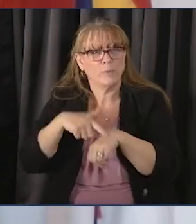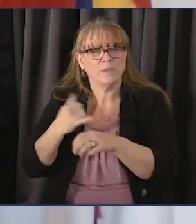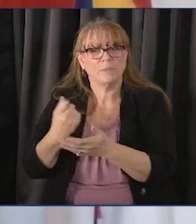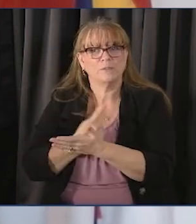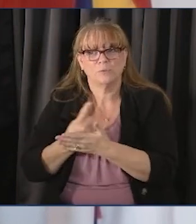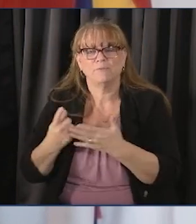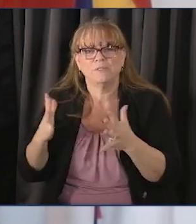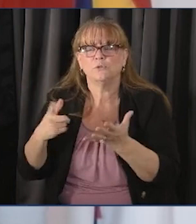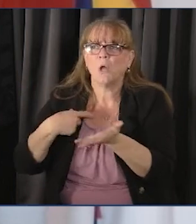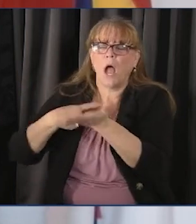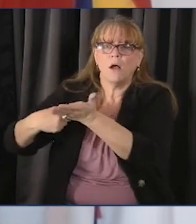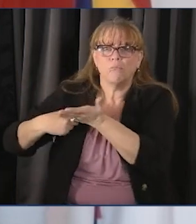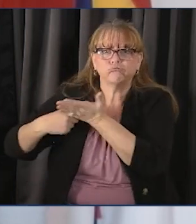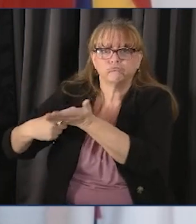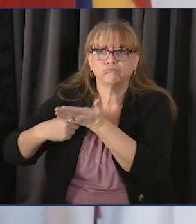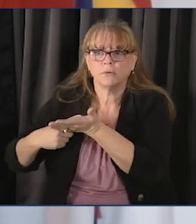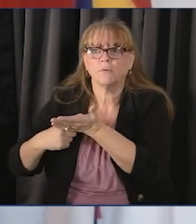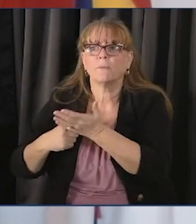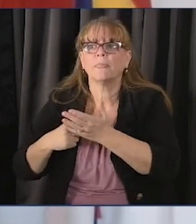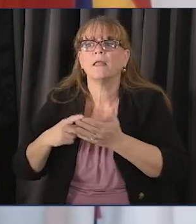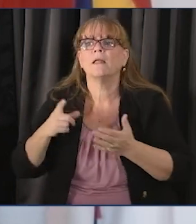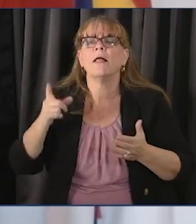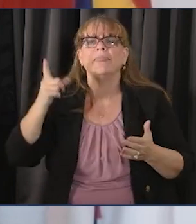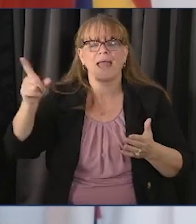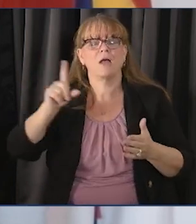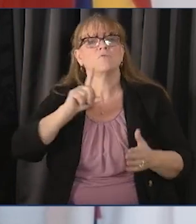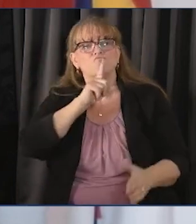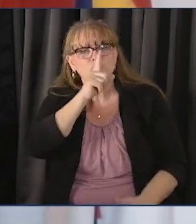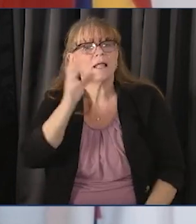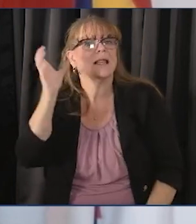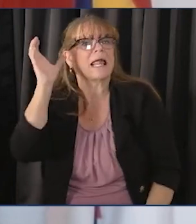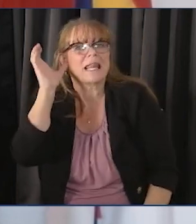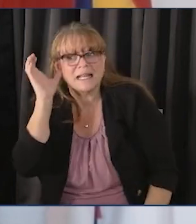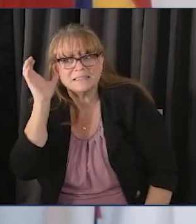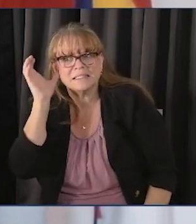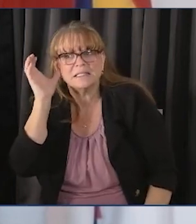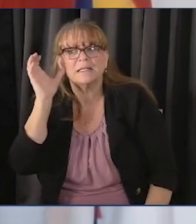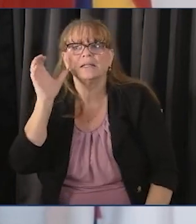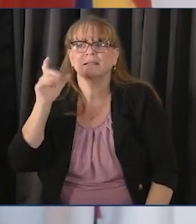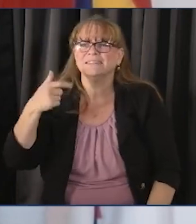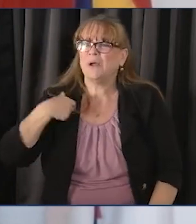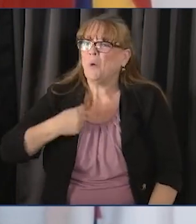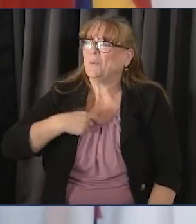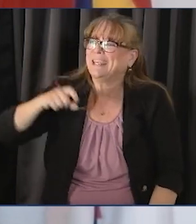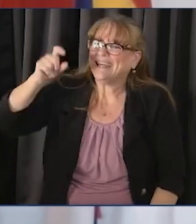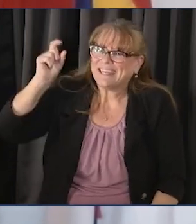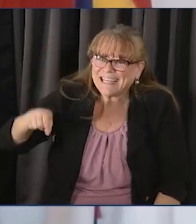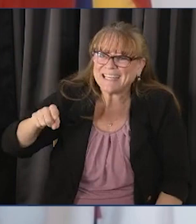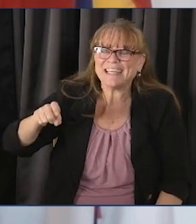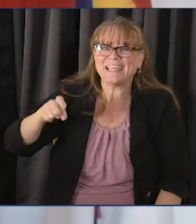I talked about the need for greater visibility, it would be great to know a week or two in advance rather than three or four days in advance what we're going to get more supply